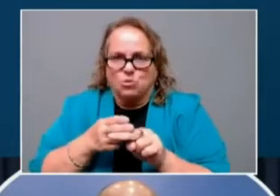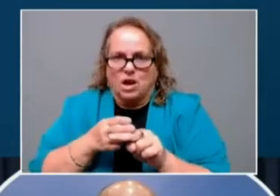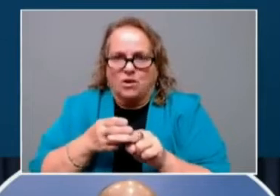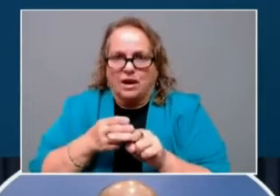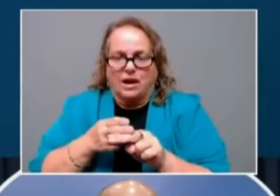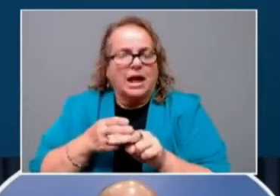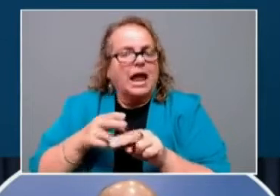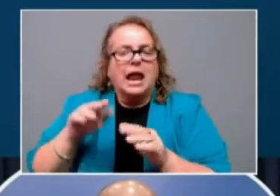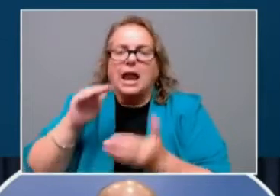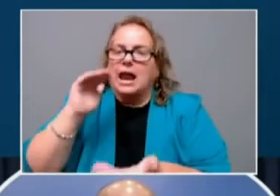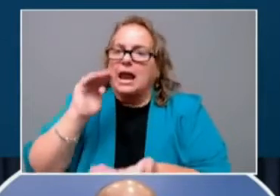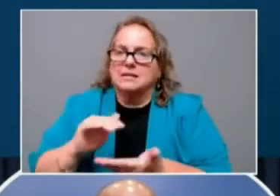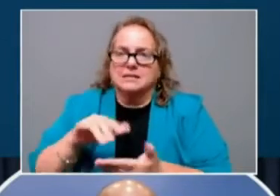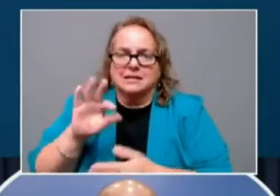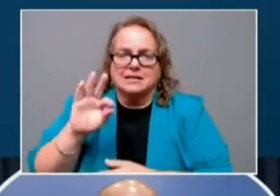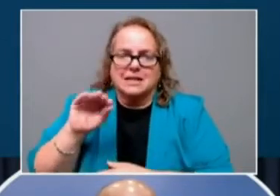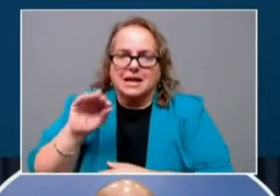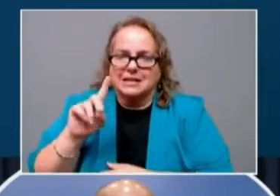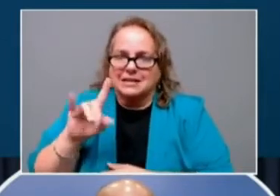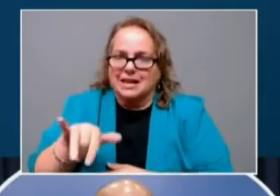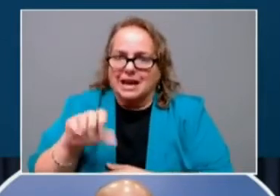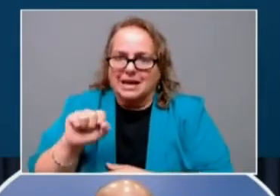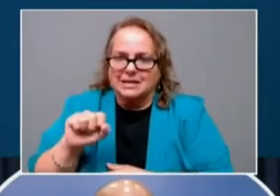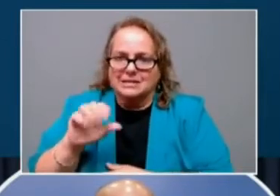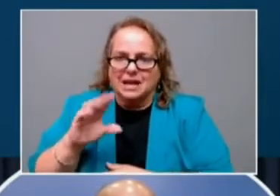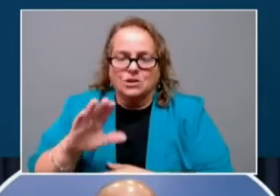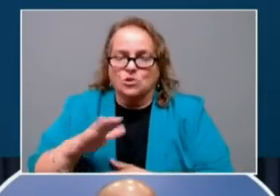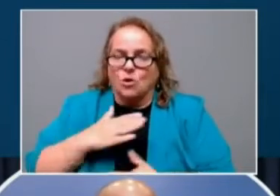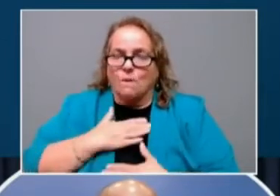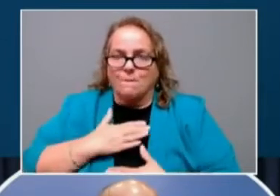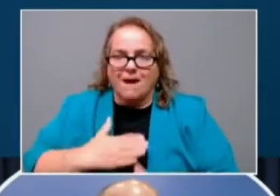passive meaning your body isn't learning how to be more effective. It's